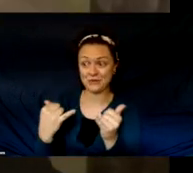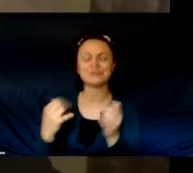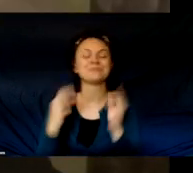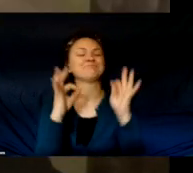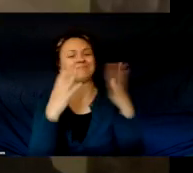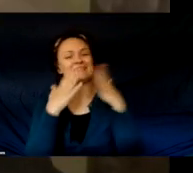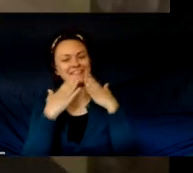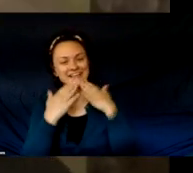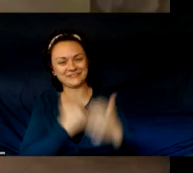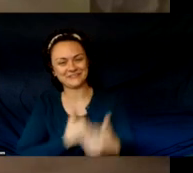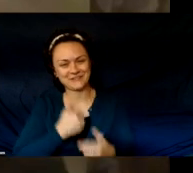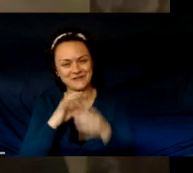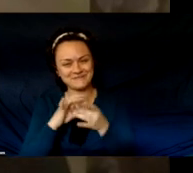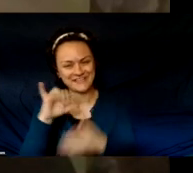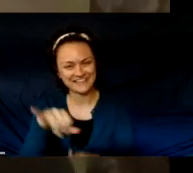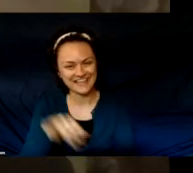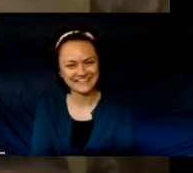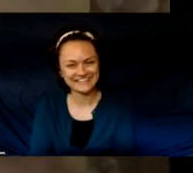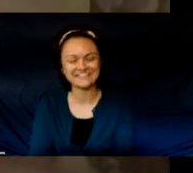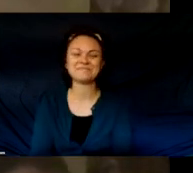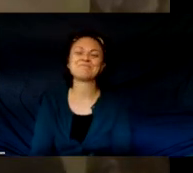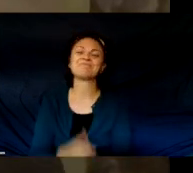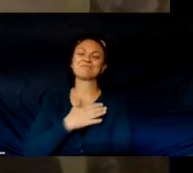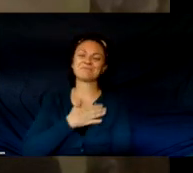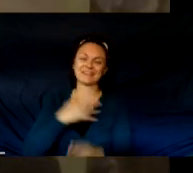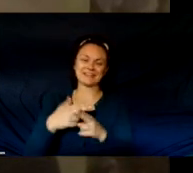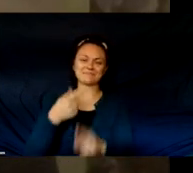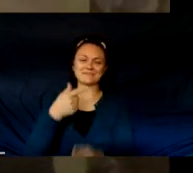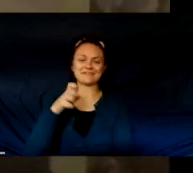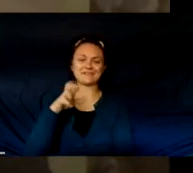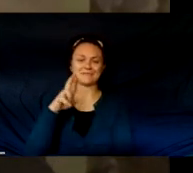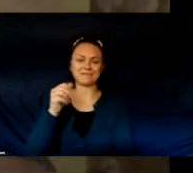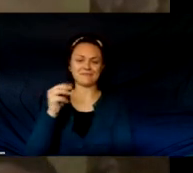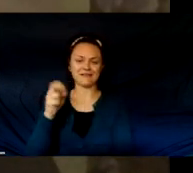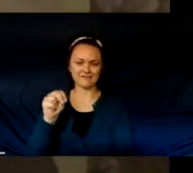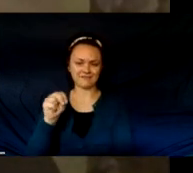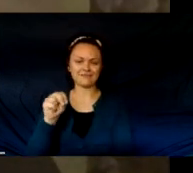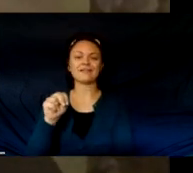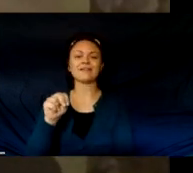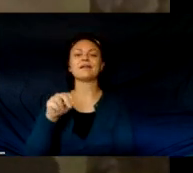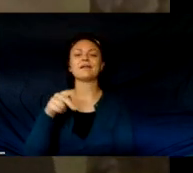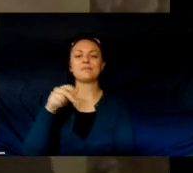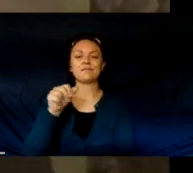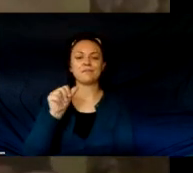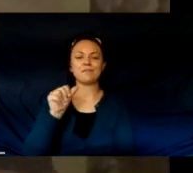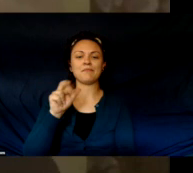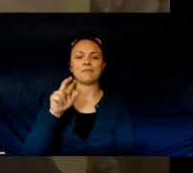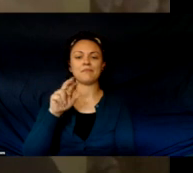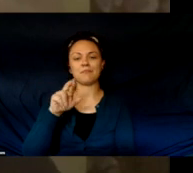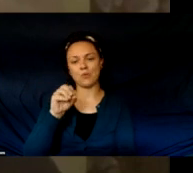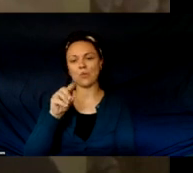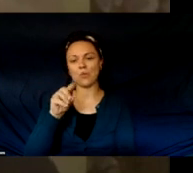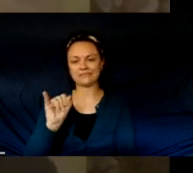Sorry about that. My name is German Parodi I use him him pronouns. I'm the co Executive Director